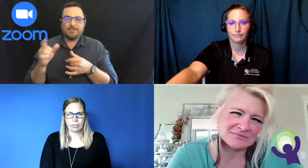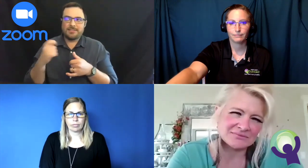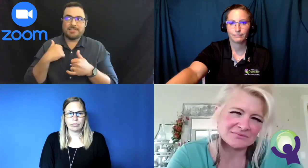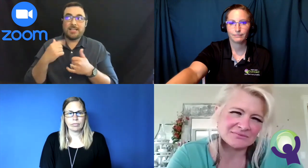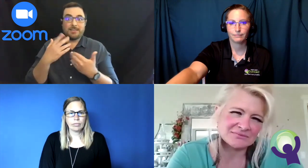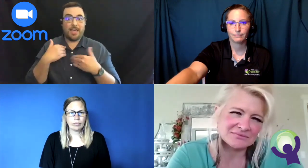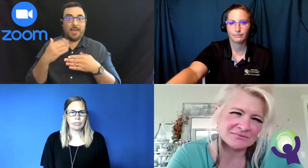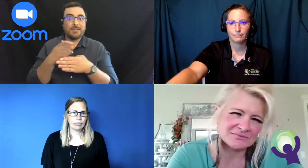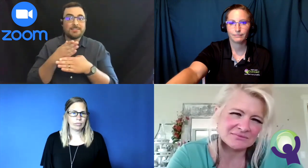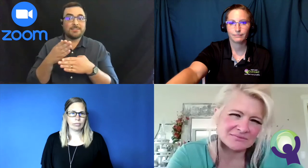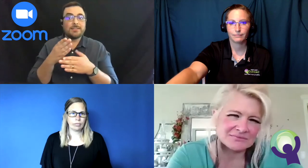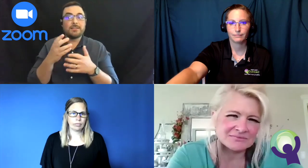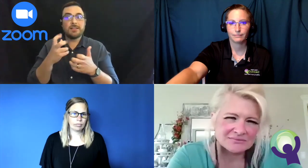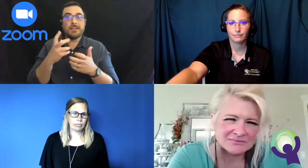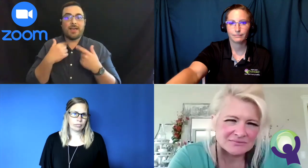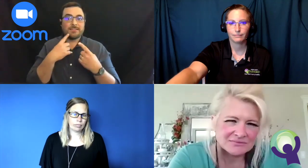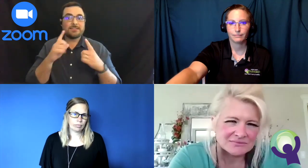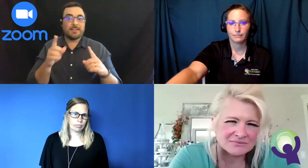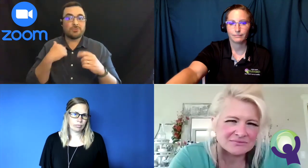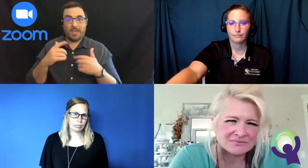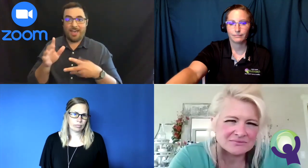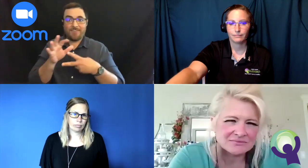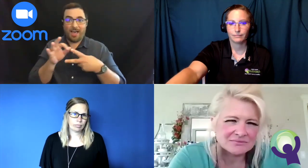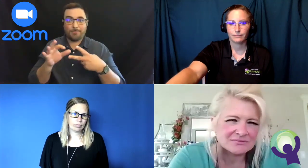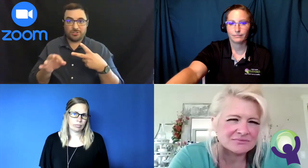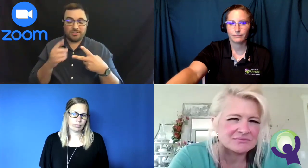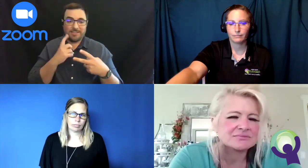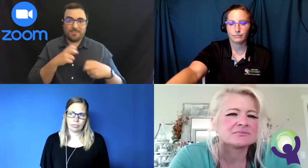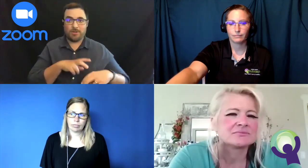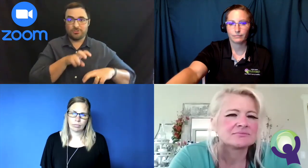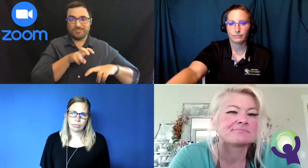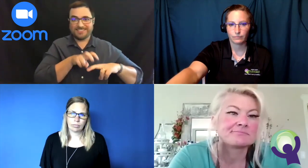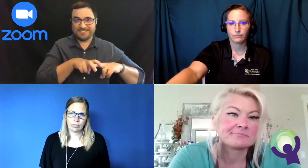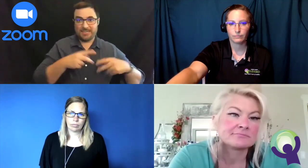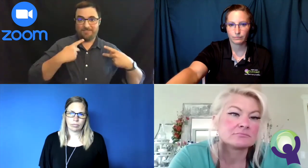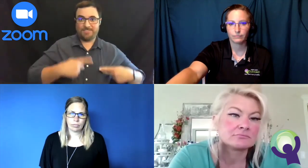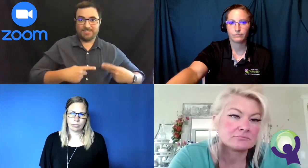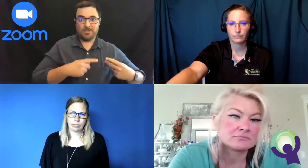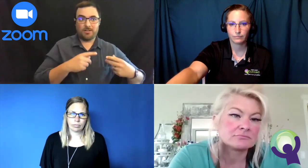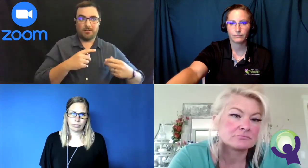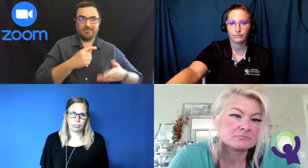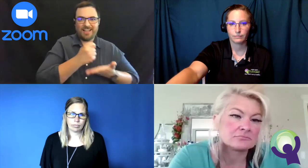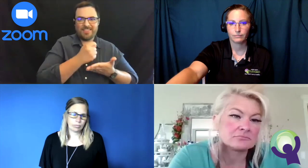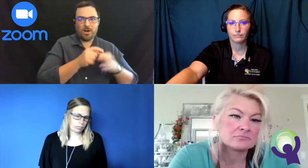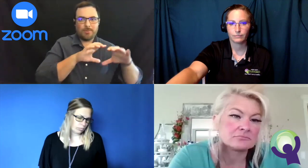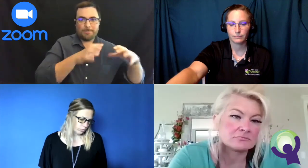with allowing the child the option of sitting on a physical therapy ball or a chair during class. The ball allows movement